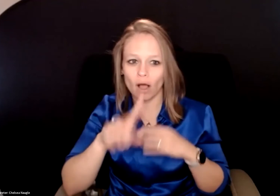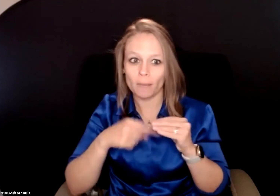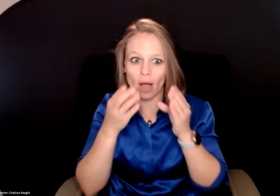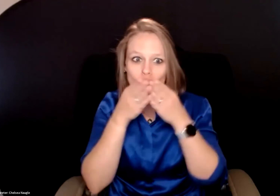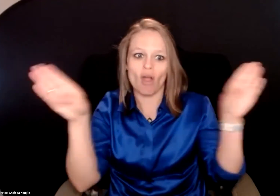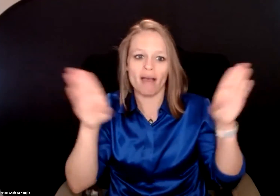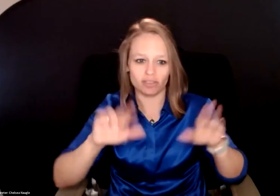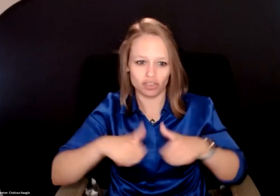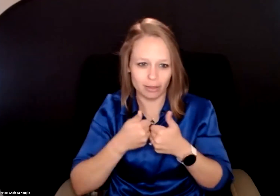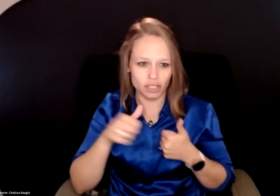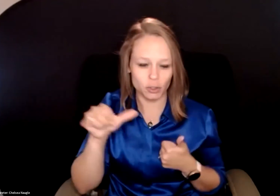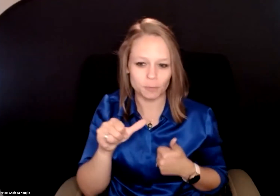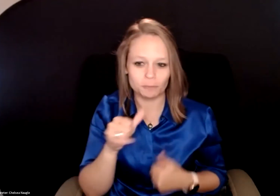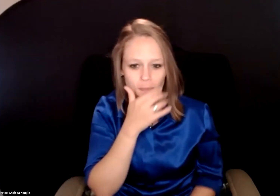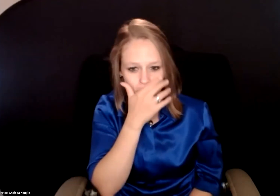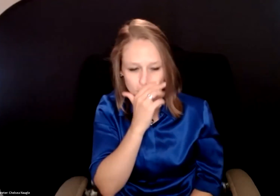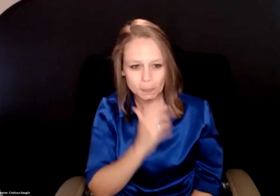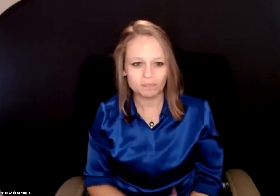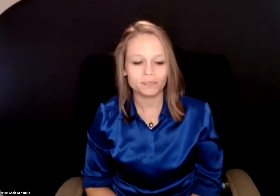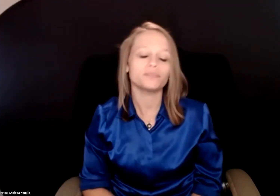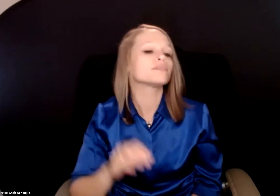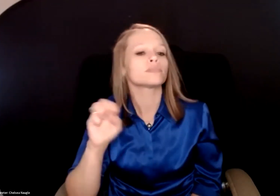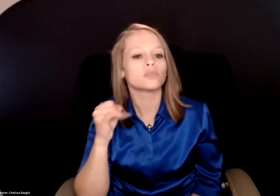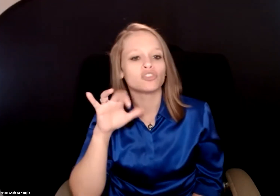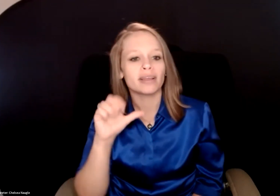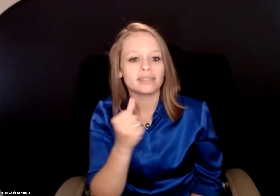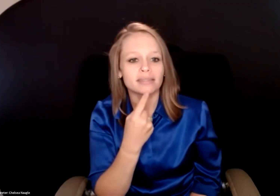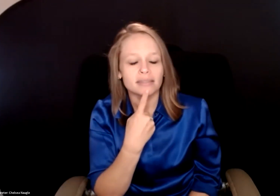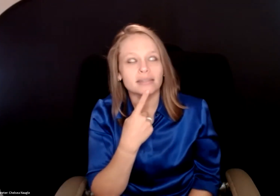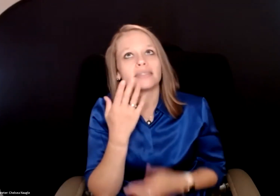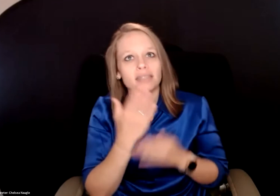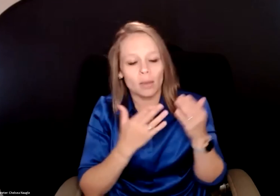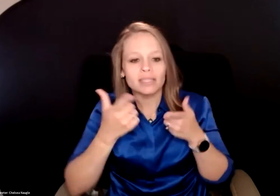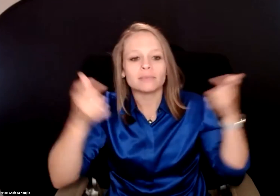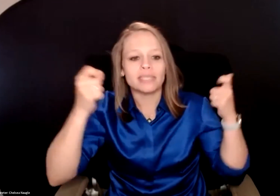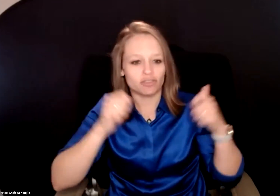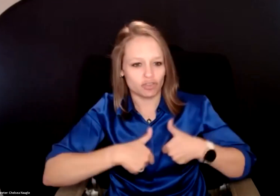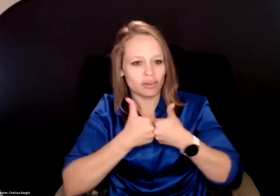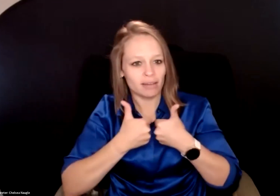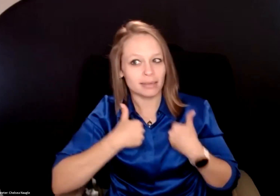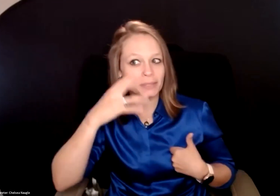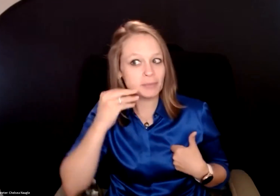Yeah, some of the biggest challenges that I am facing now.